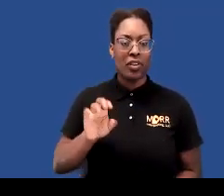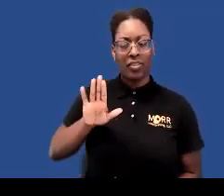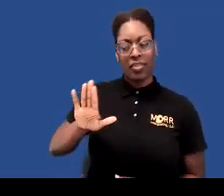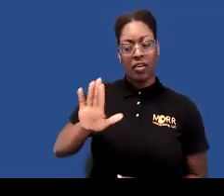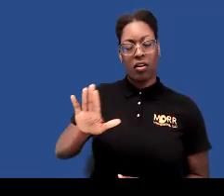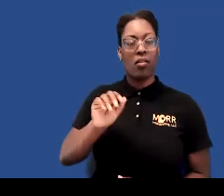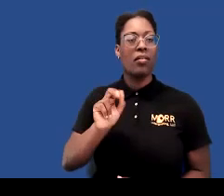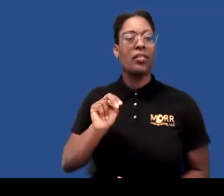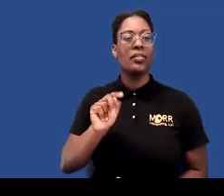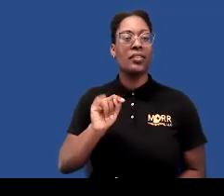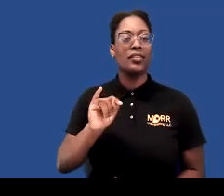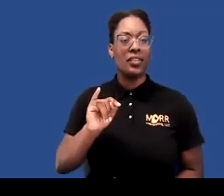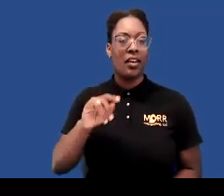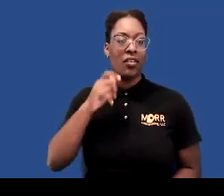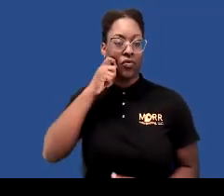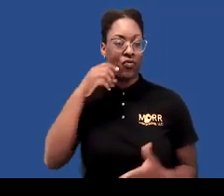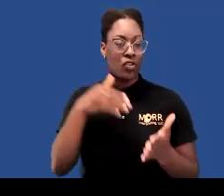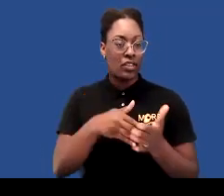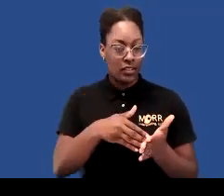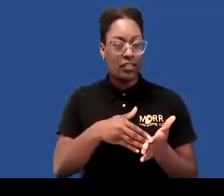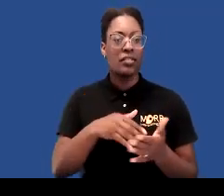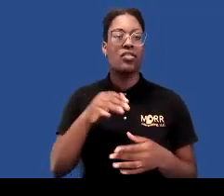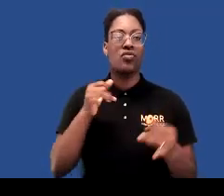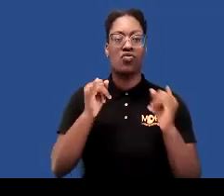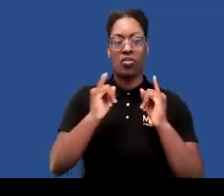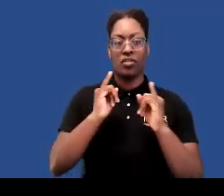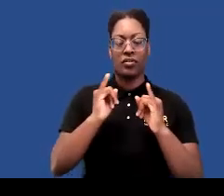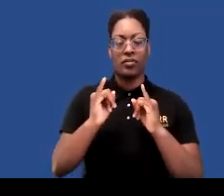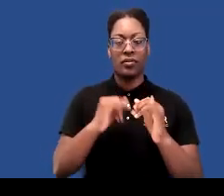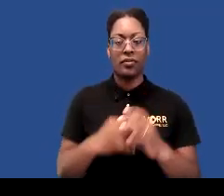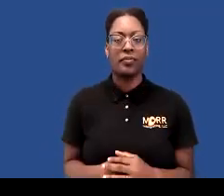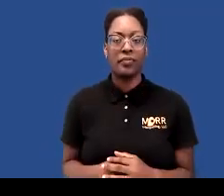and Labor-Based Grading Contracts. Such efforts have enriched our understanding